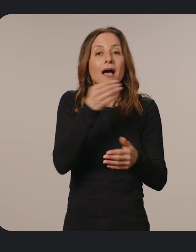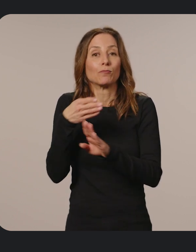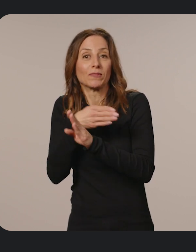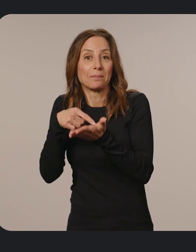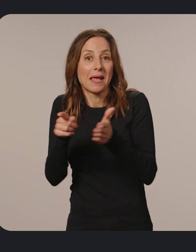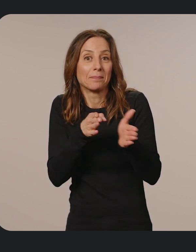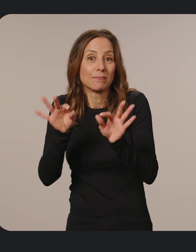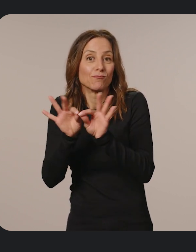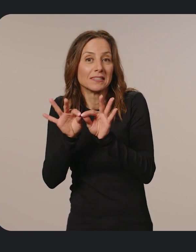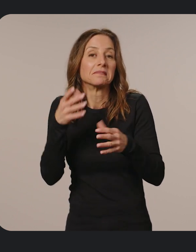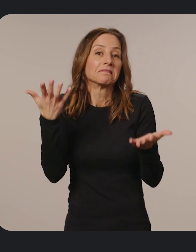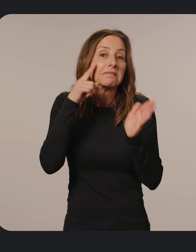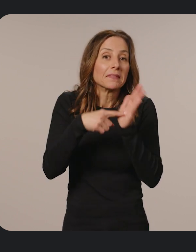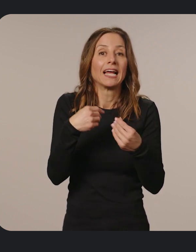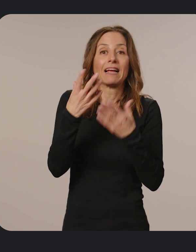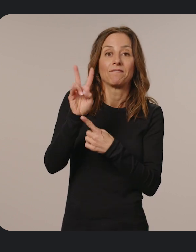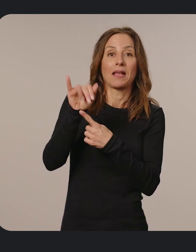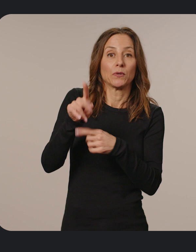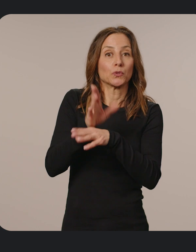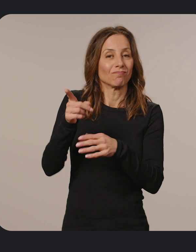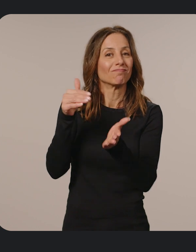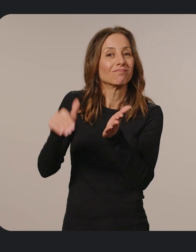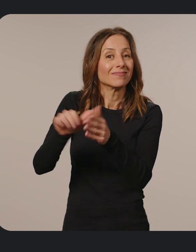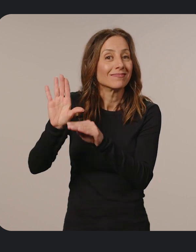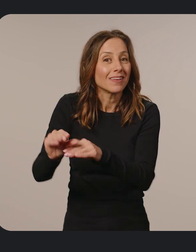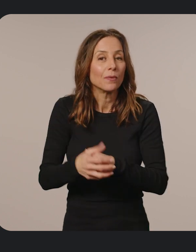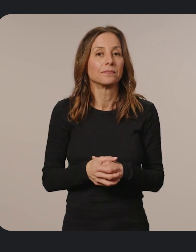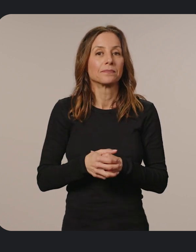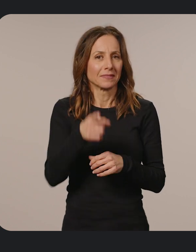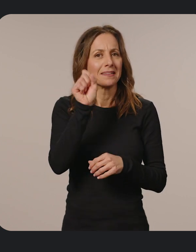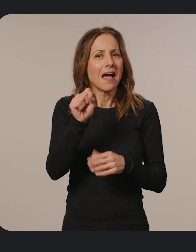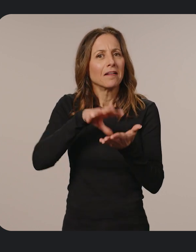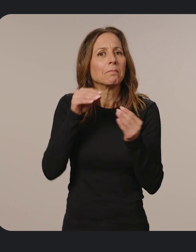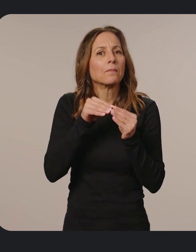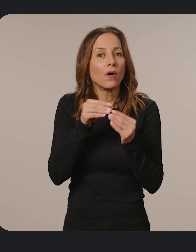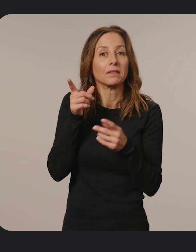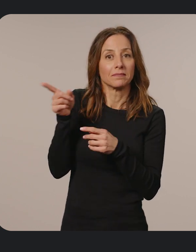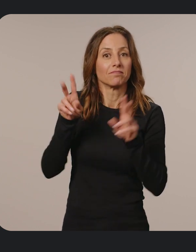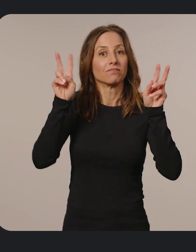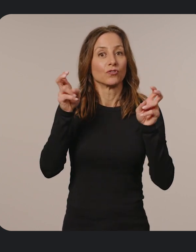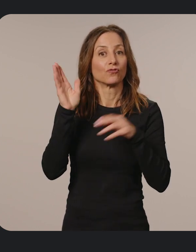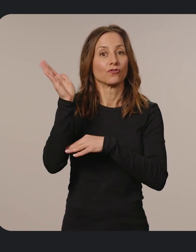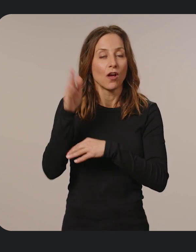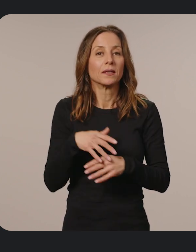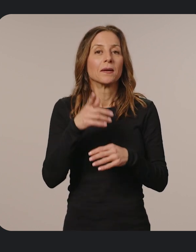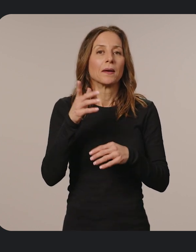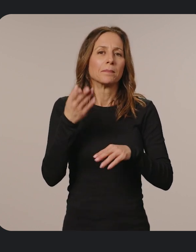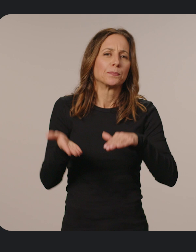prepaid plan prices, such as giving VIP users a recurring discount. You can find out more in our monetization talk,